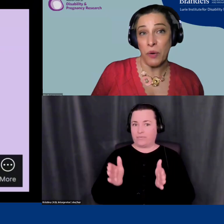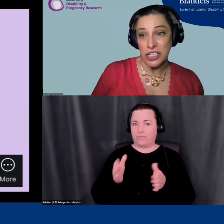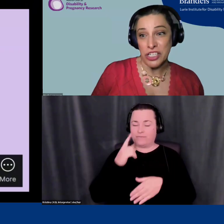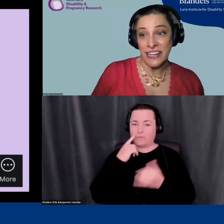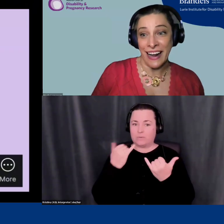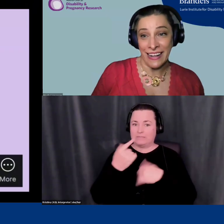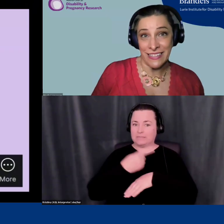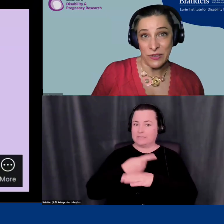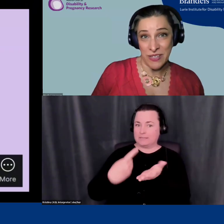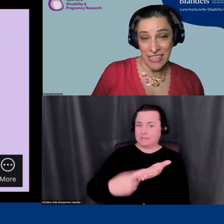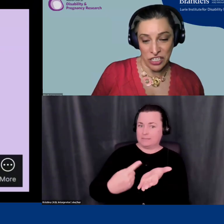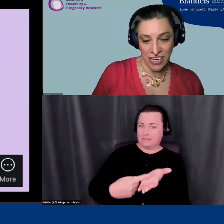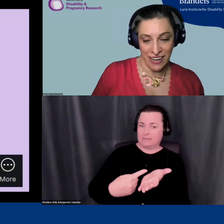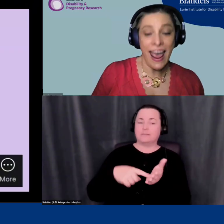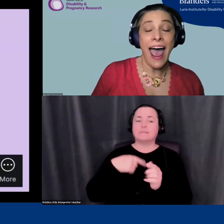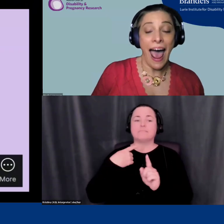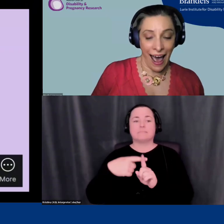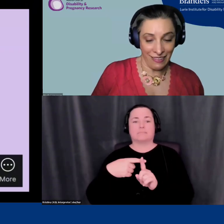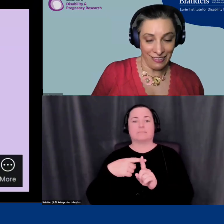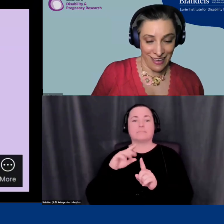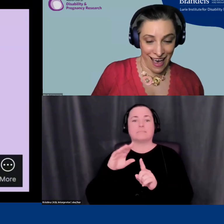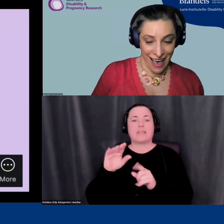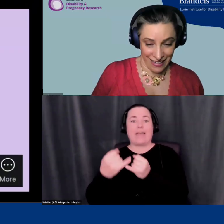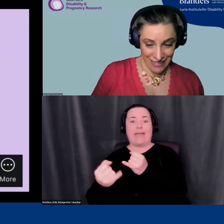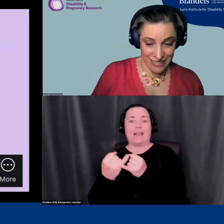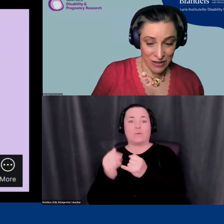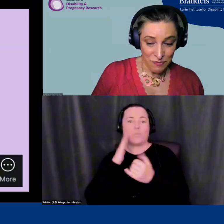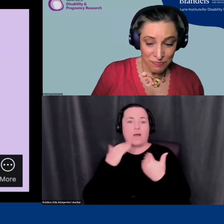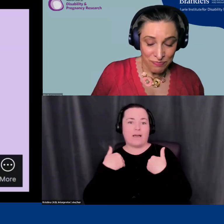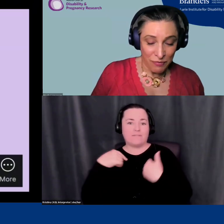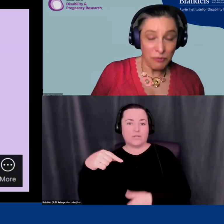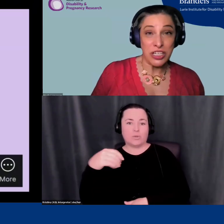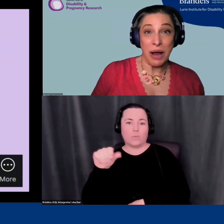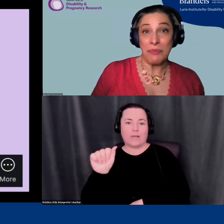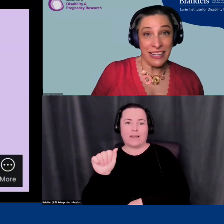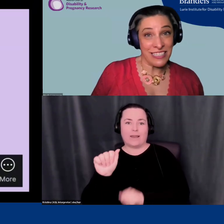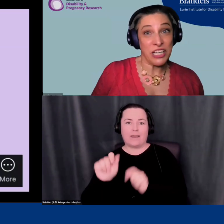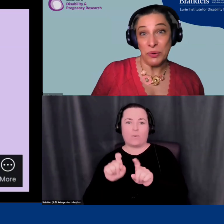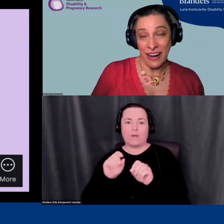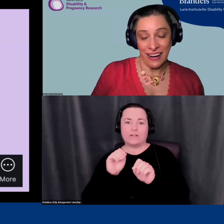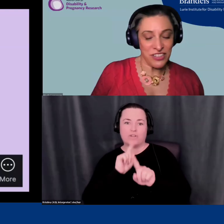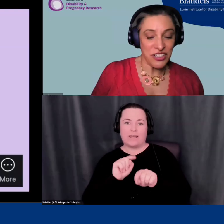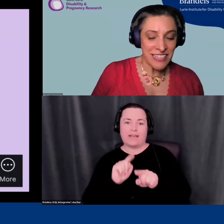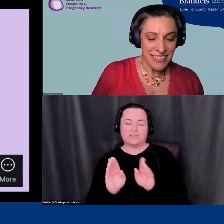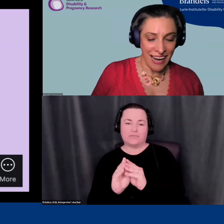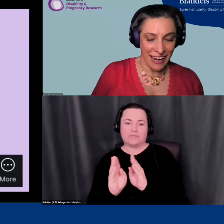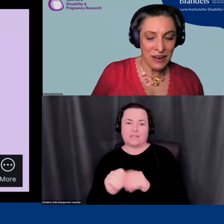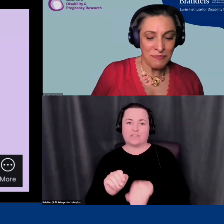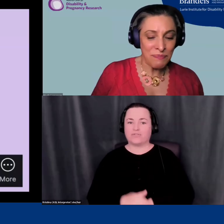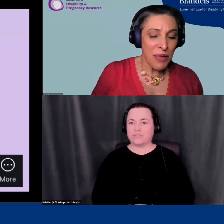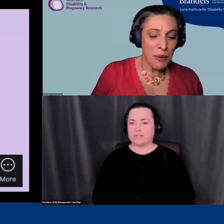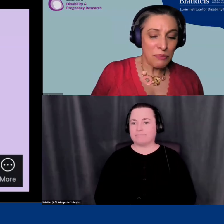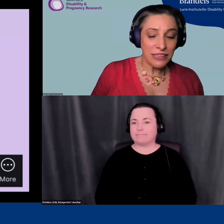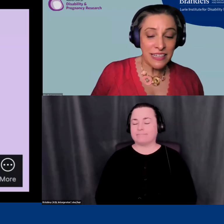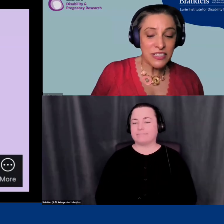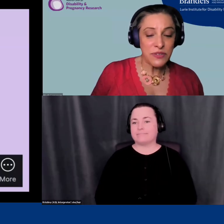our question and answer session at the end, which I'm going to get to Q&A in just a second. Please